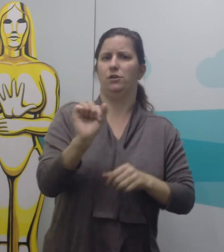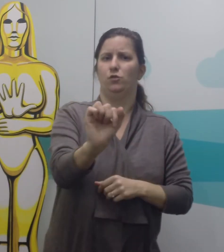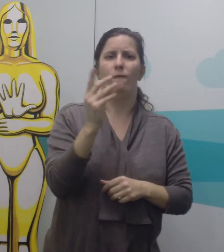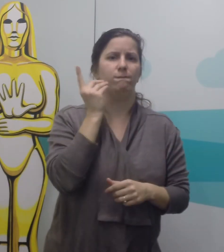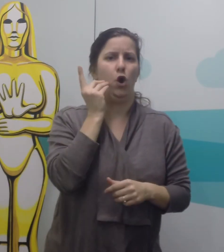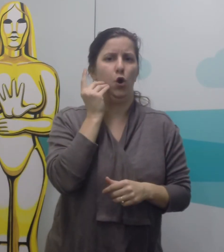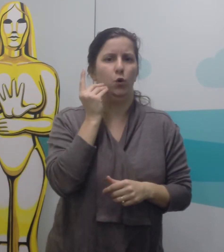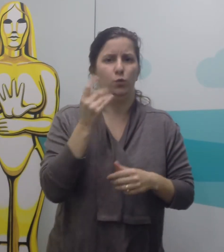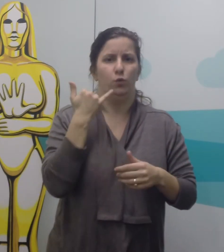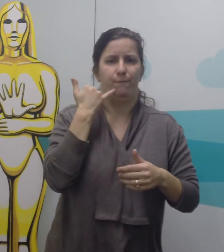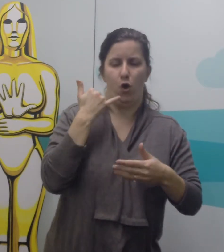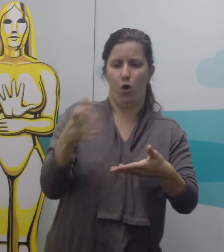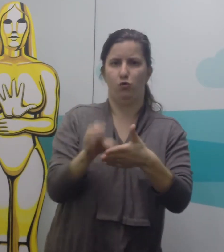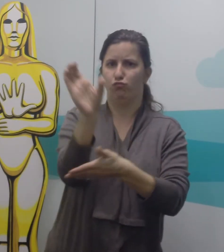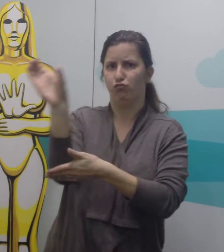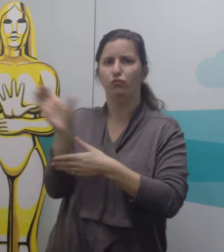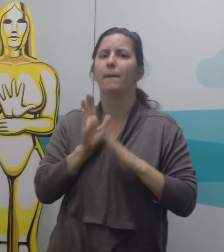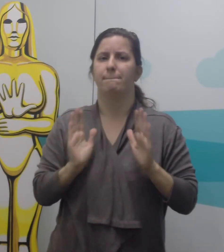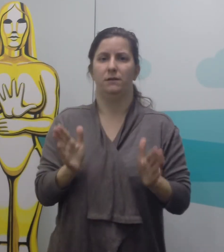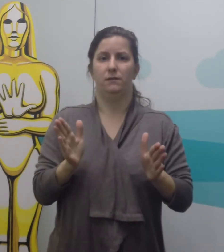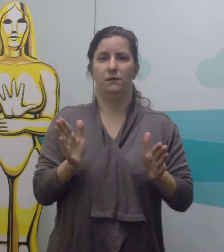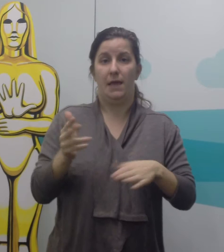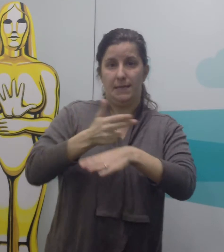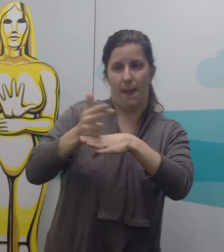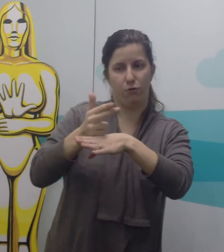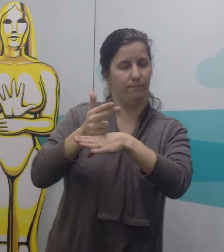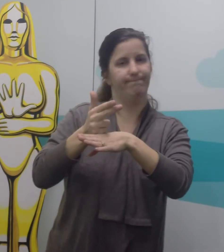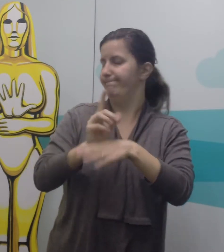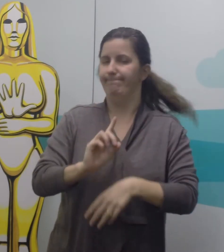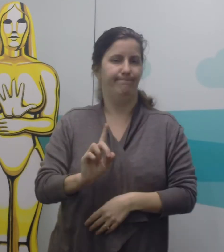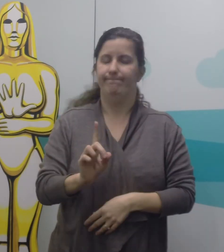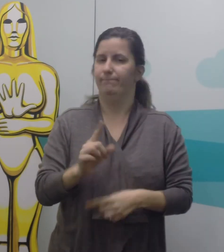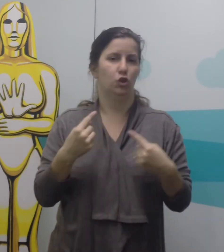You are only allowed to use a mobile phone for filming - NO cameras